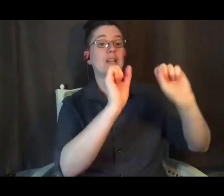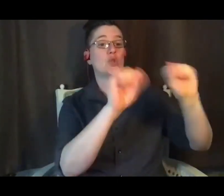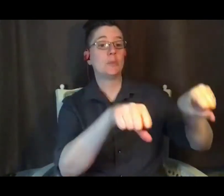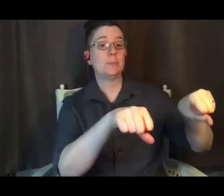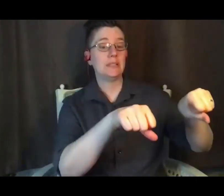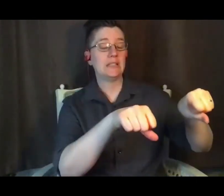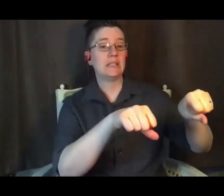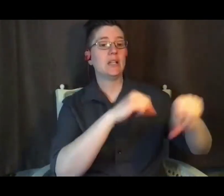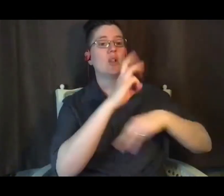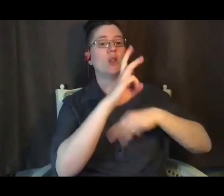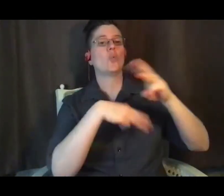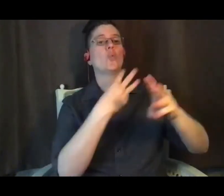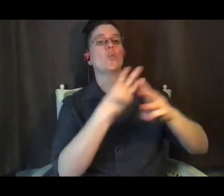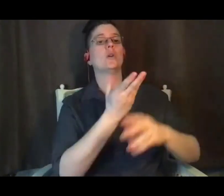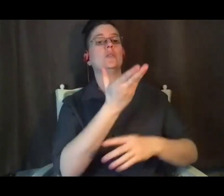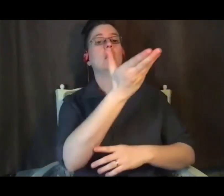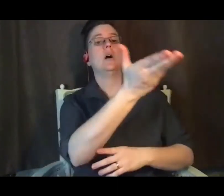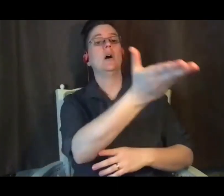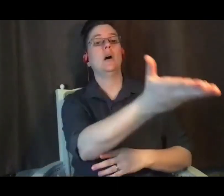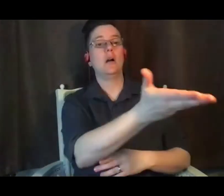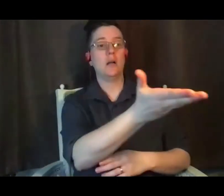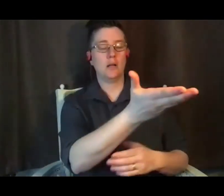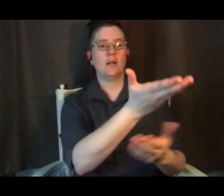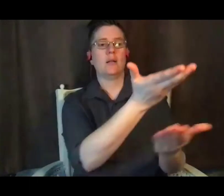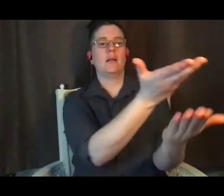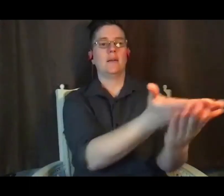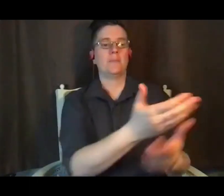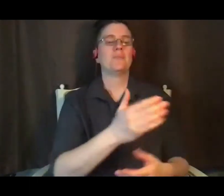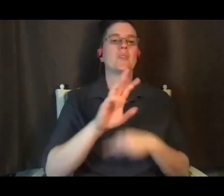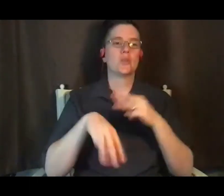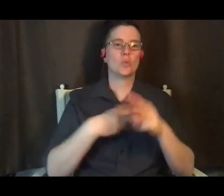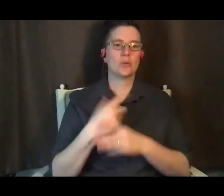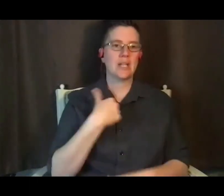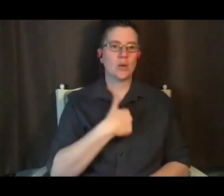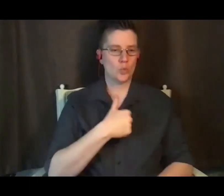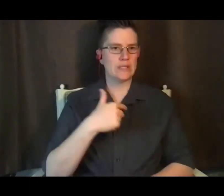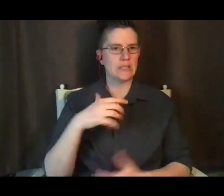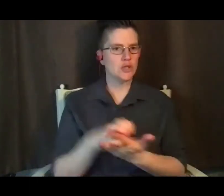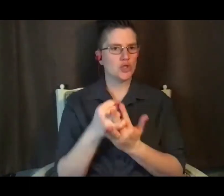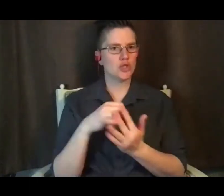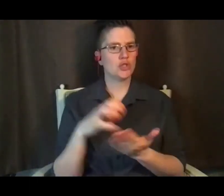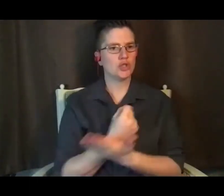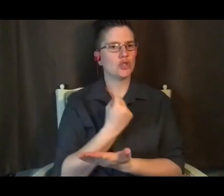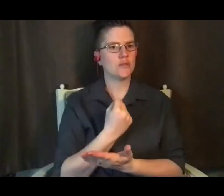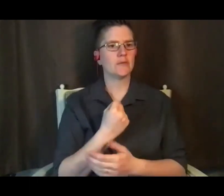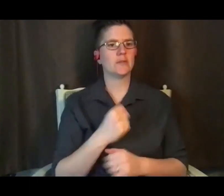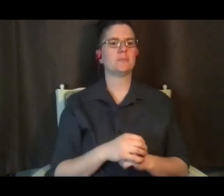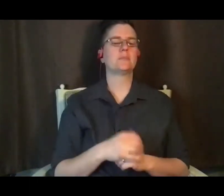of the world that we deserve that we may not yet live for because we are in this for the long haul